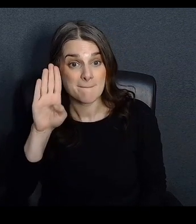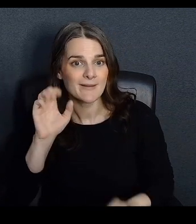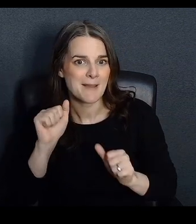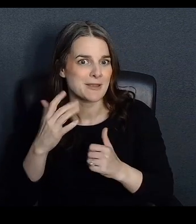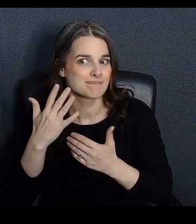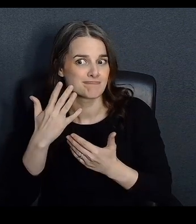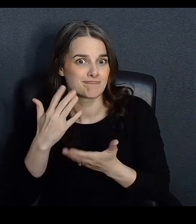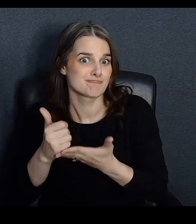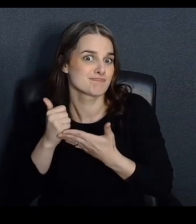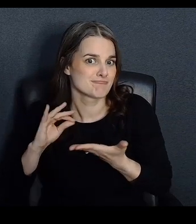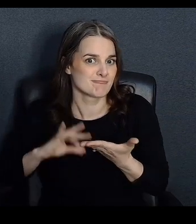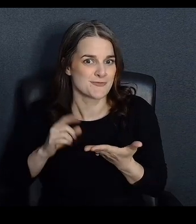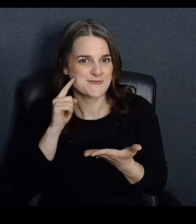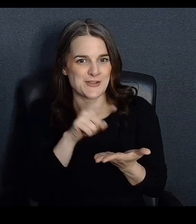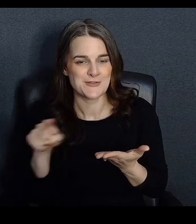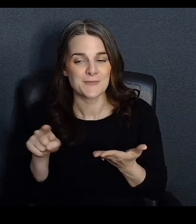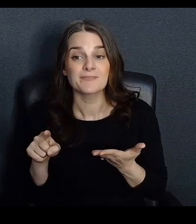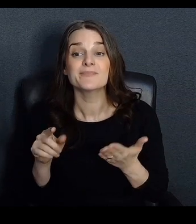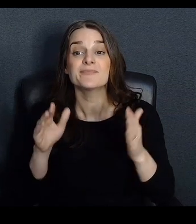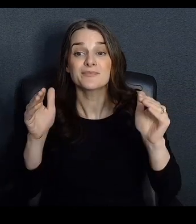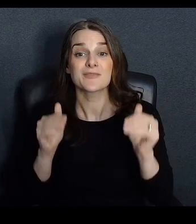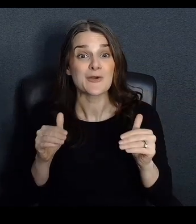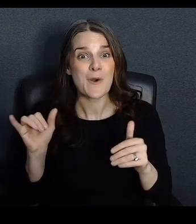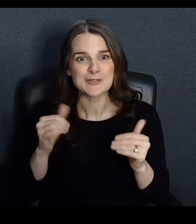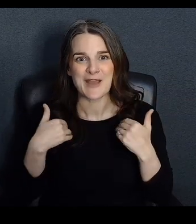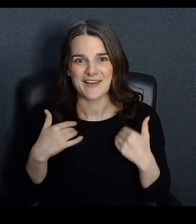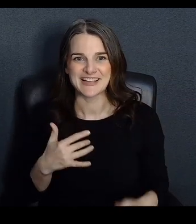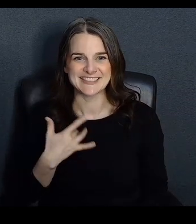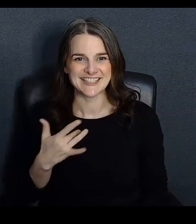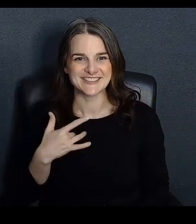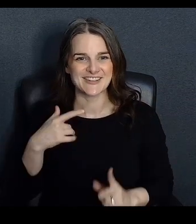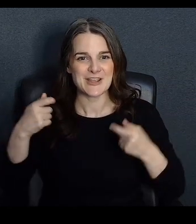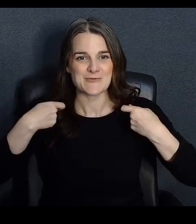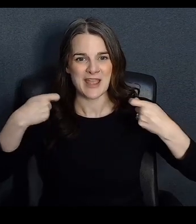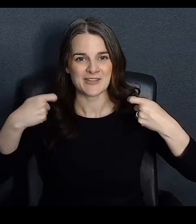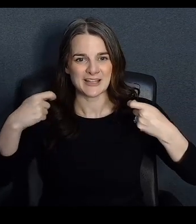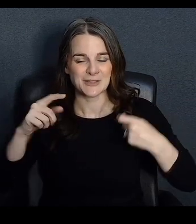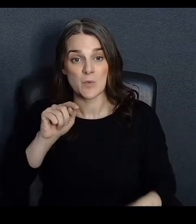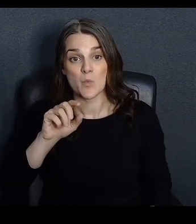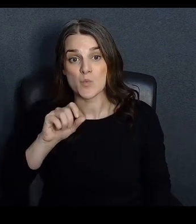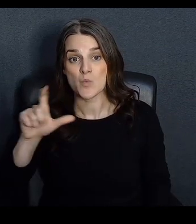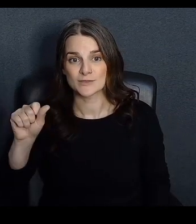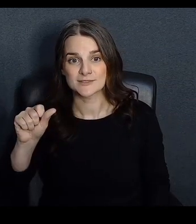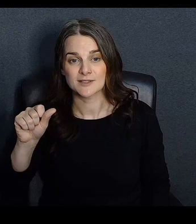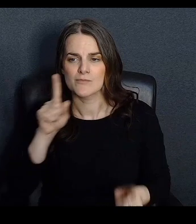Library also has a lot of sensory regulation tools. We didn't talk as much about these today, but they are an important support